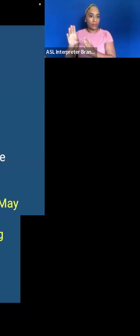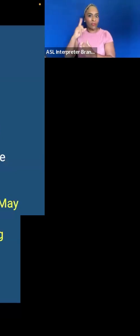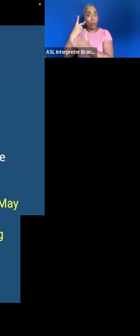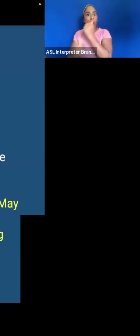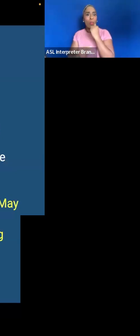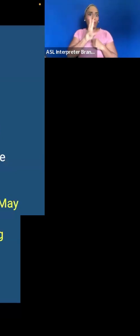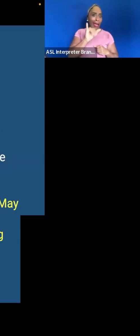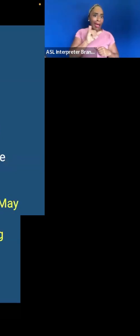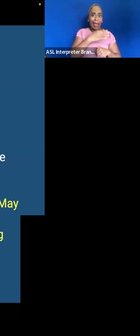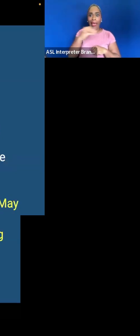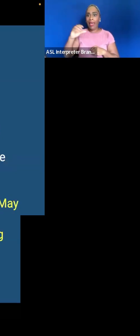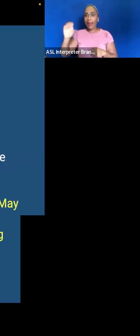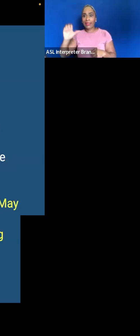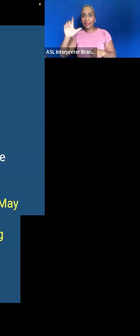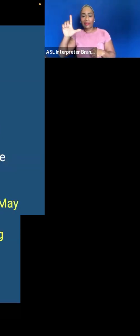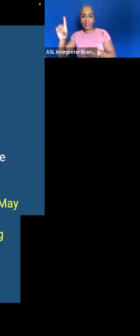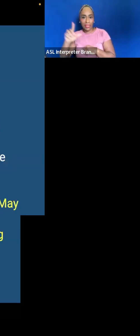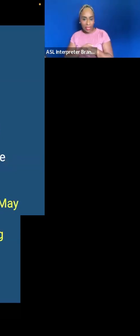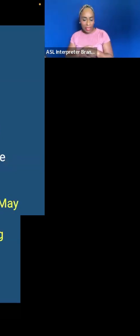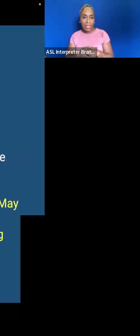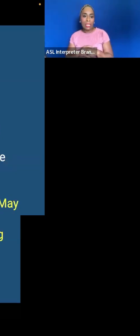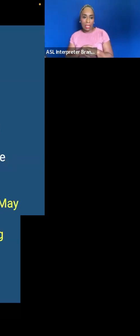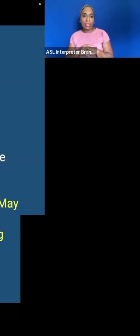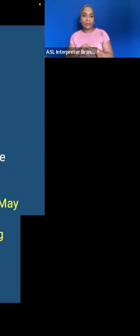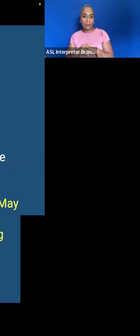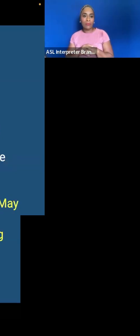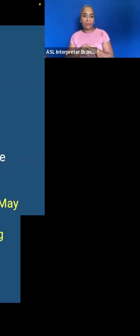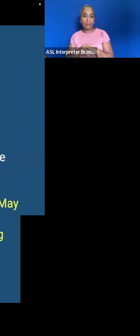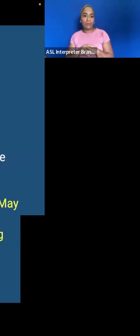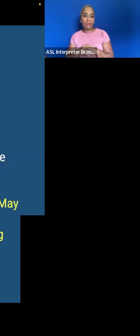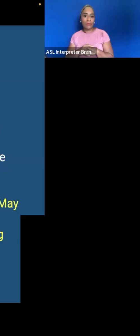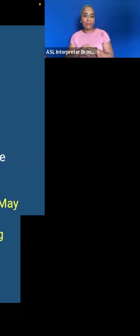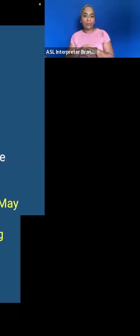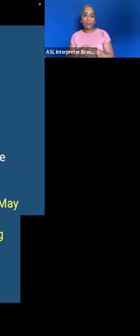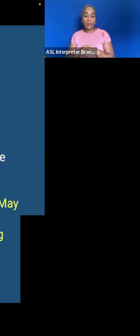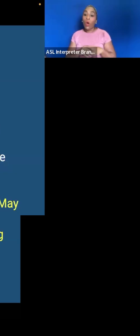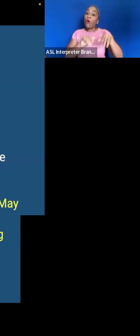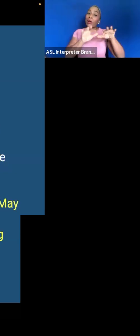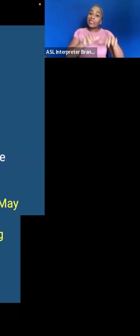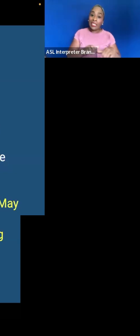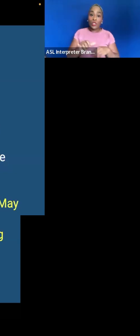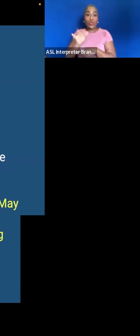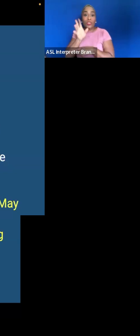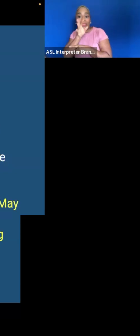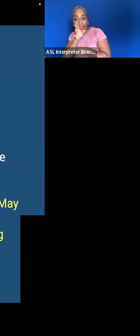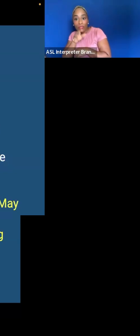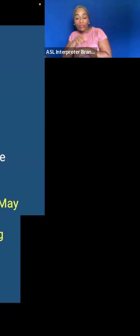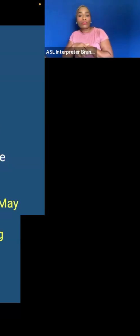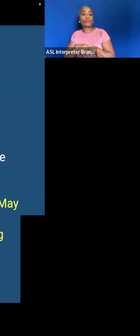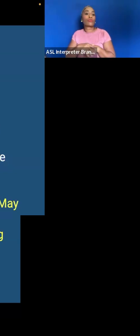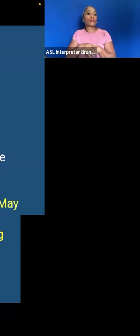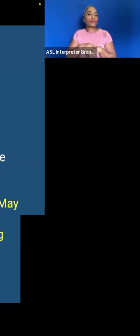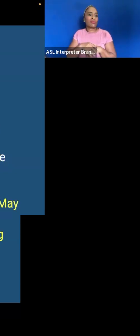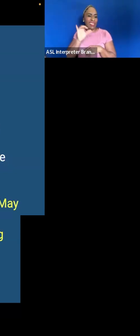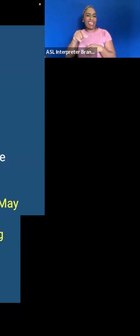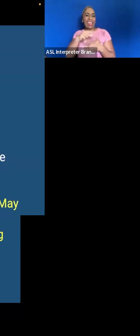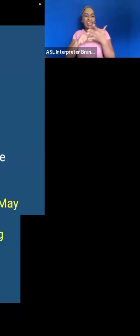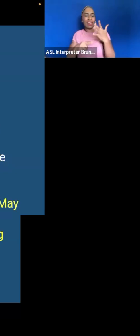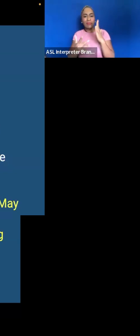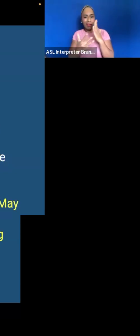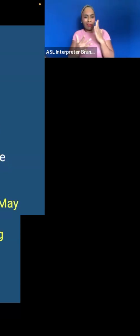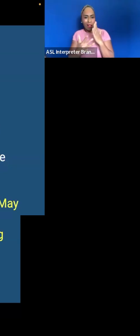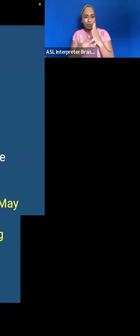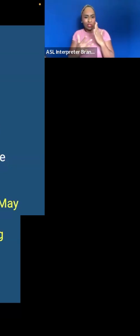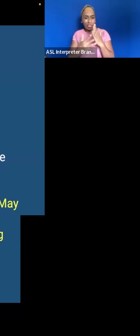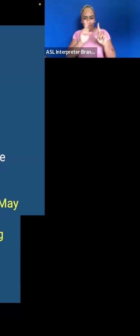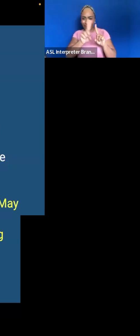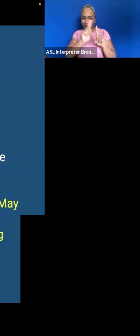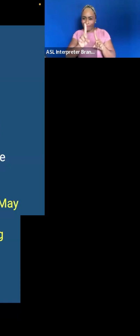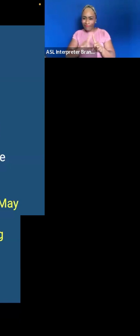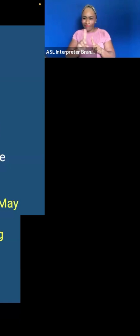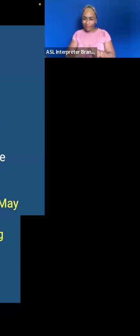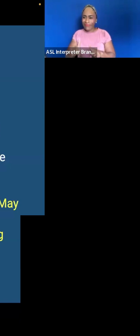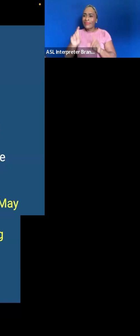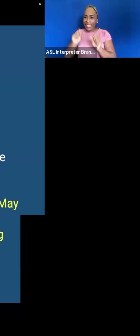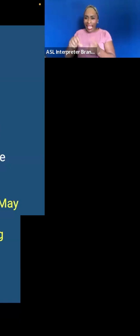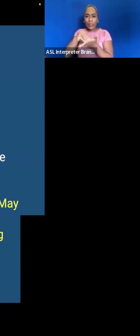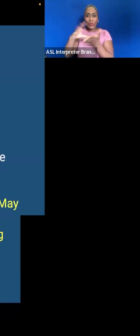whether it's text-to-speech or predictive text or something like that could be useful to students under both diagnoses.